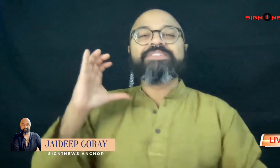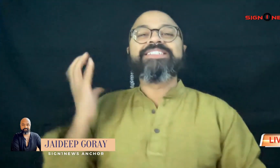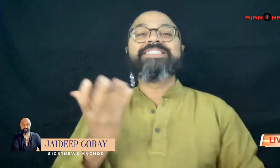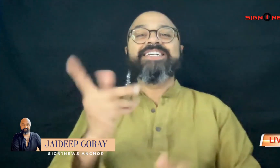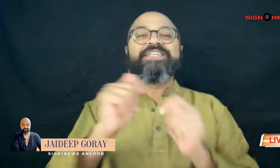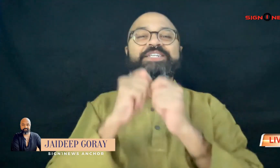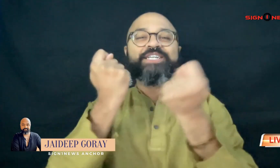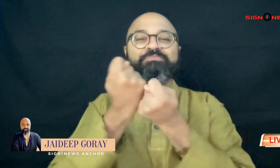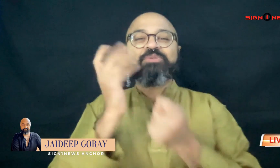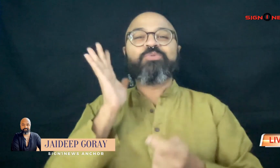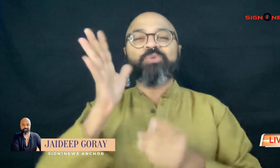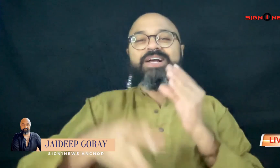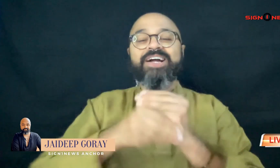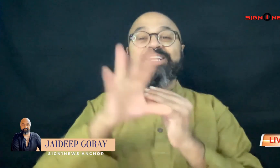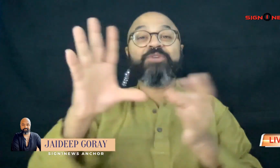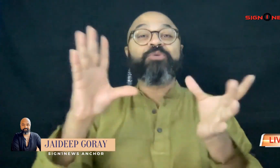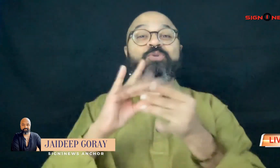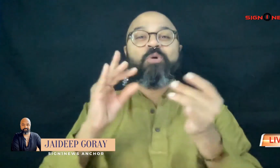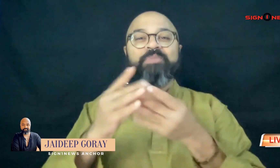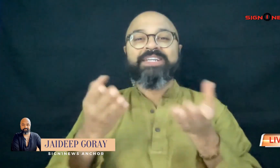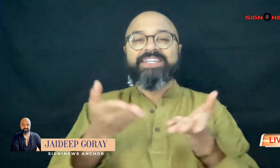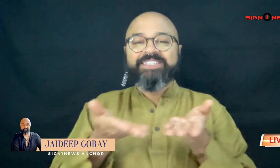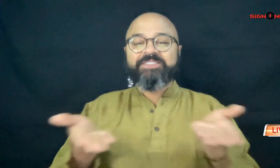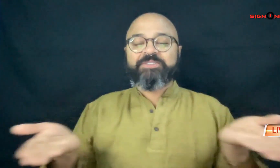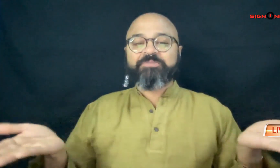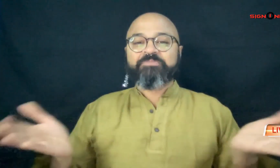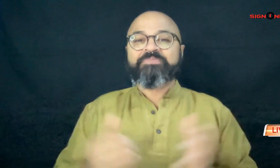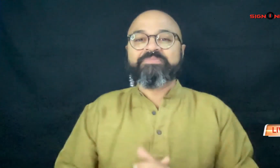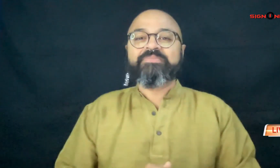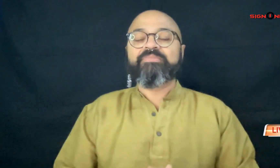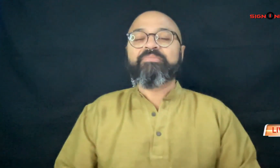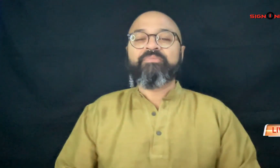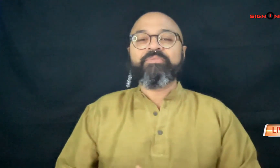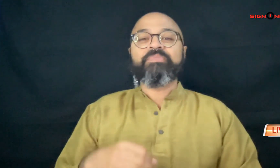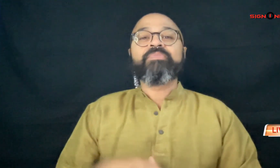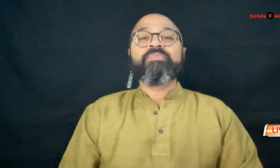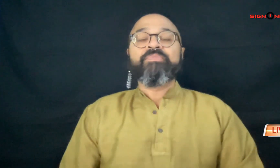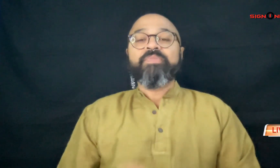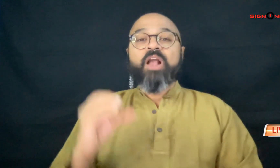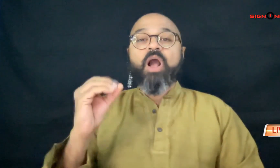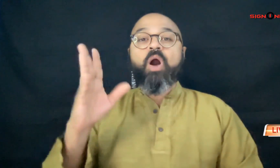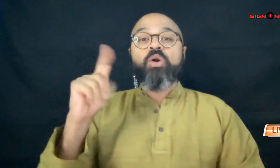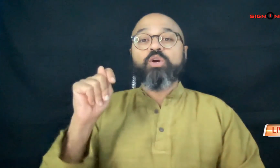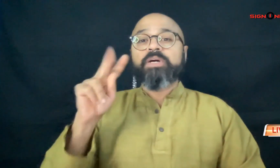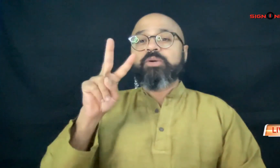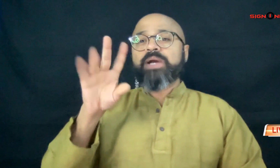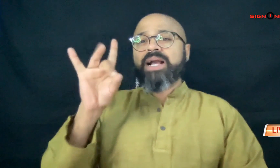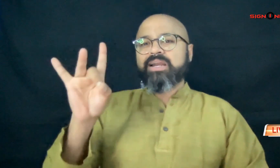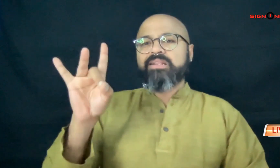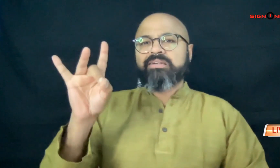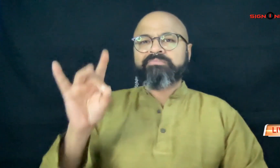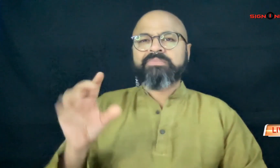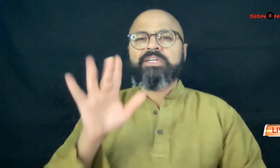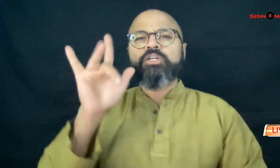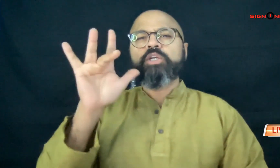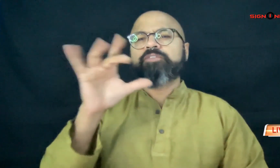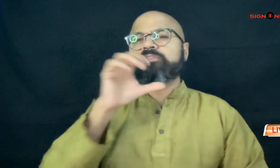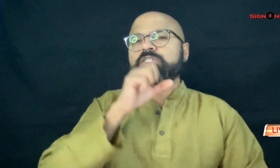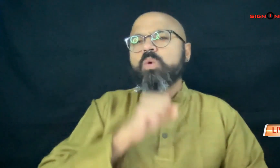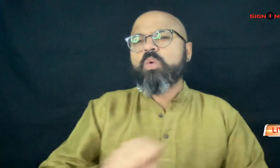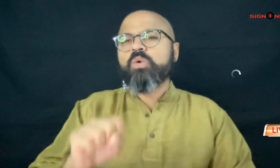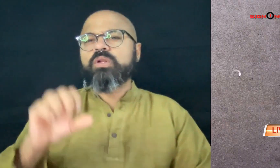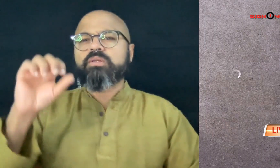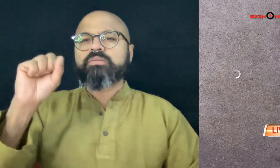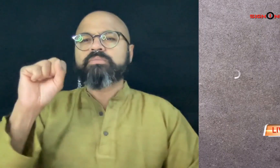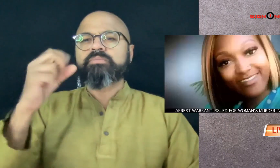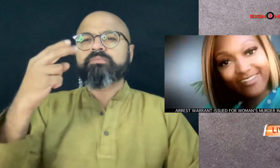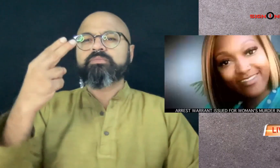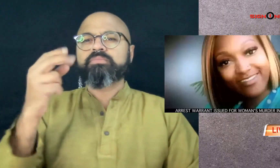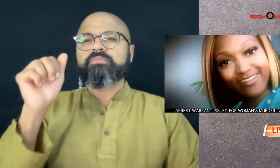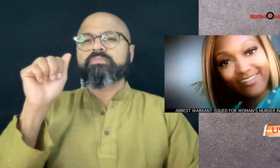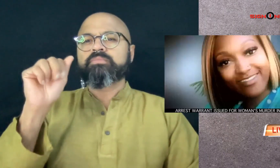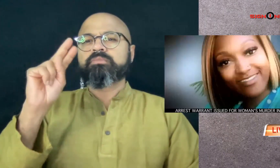this update we may add it at the bottom of the screen